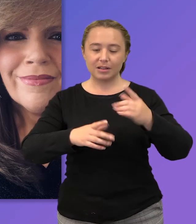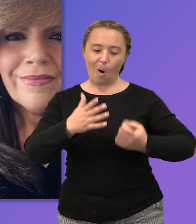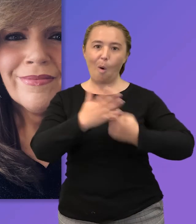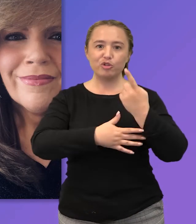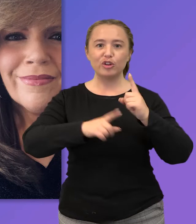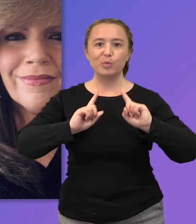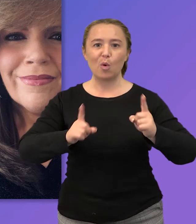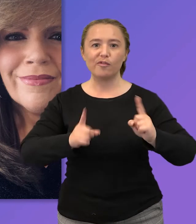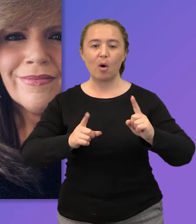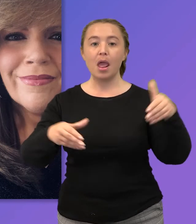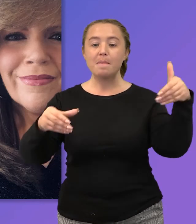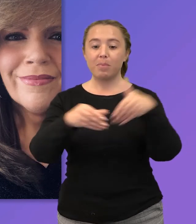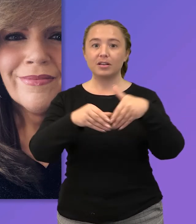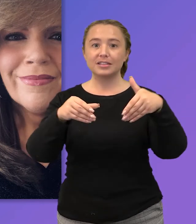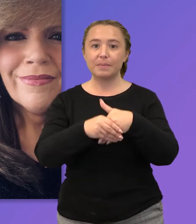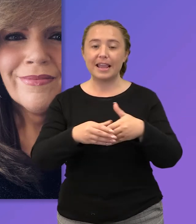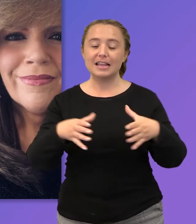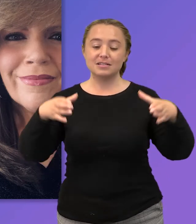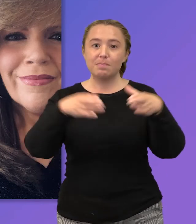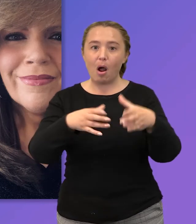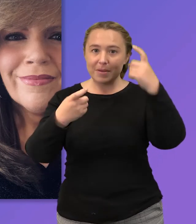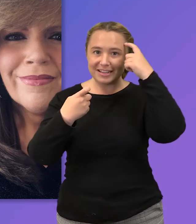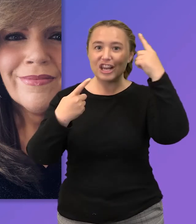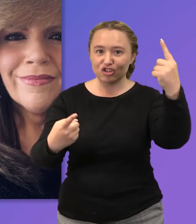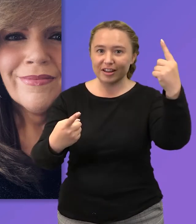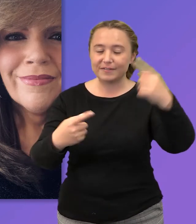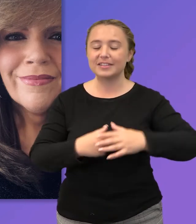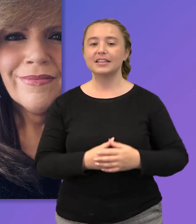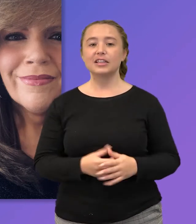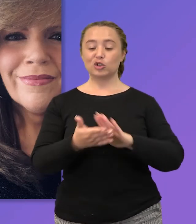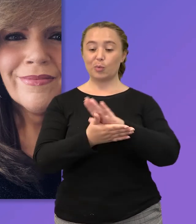I have already had the opportunity to participate in some wider department initiatives, allowing